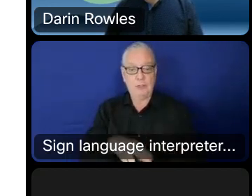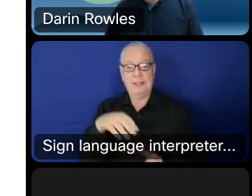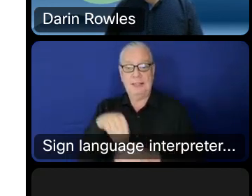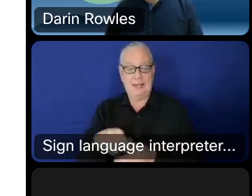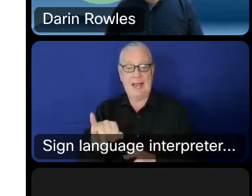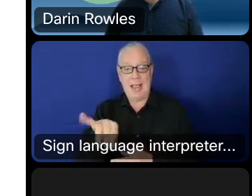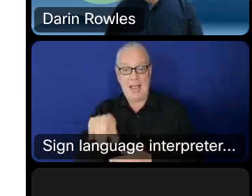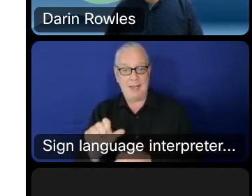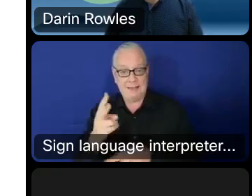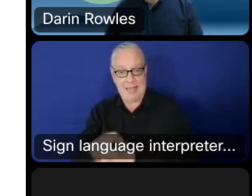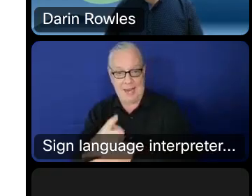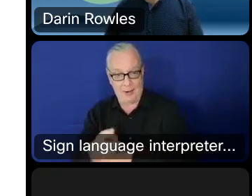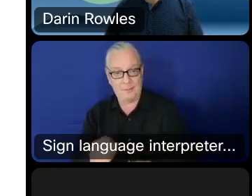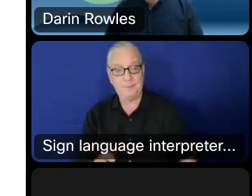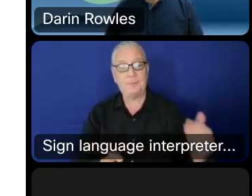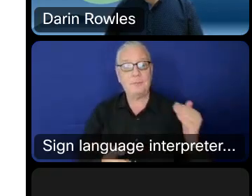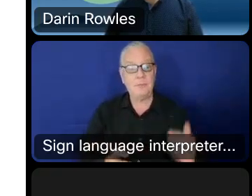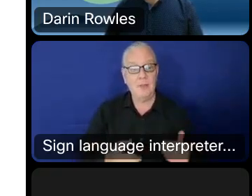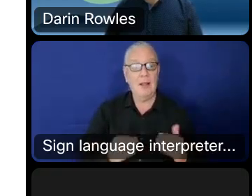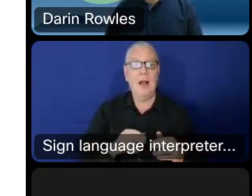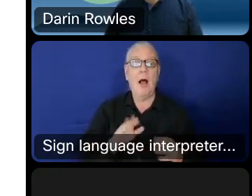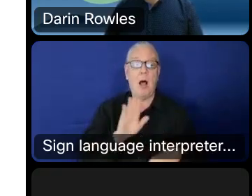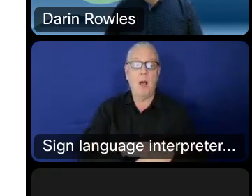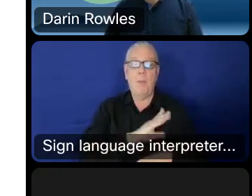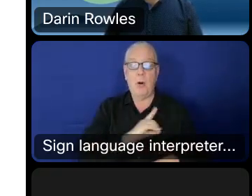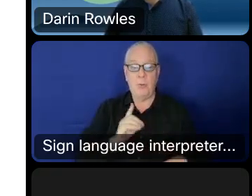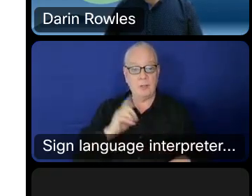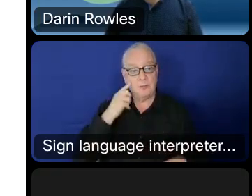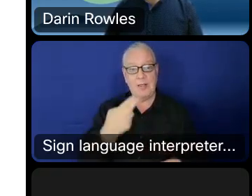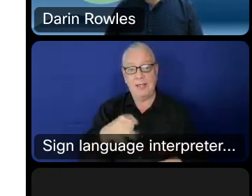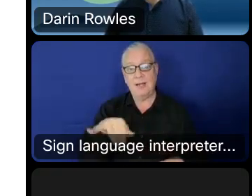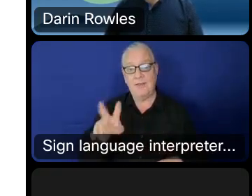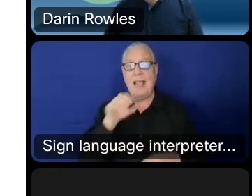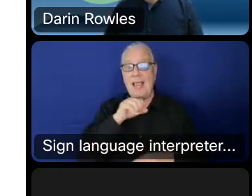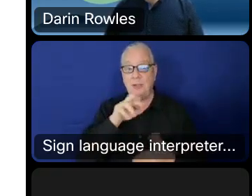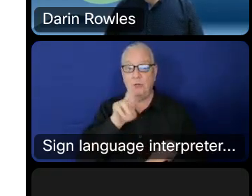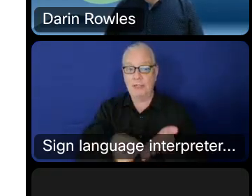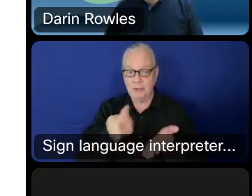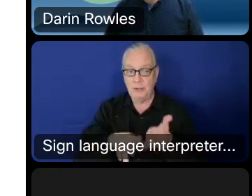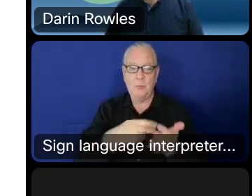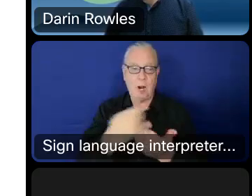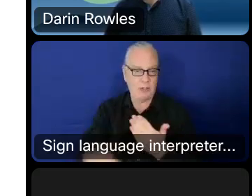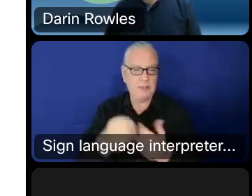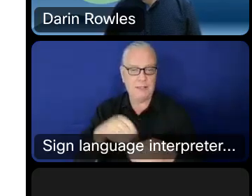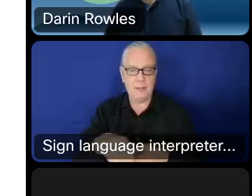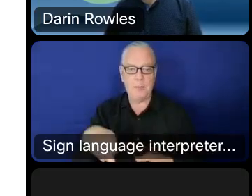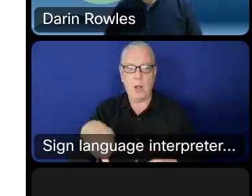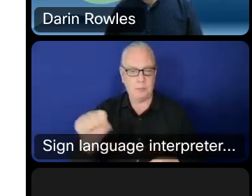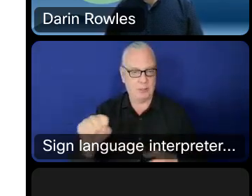the board of directors for HIV and Aging Research Project, Palm Springs. Her column and positively aware magazine is her